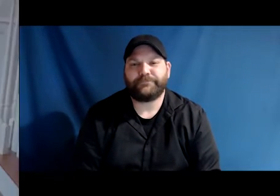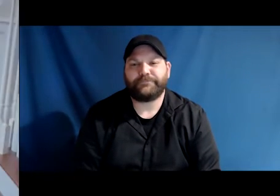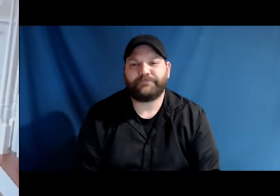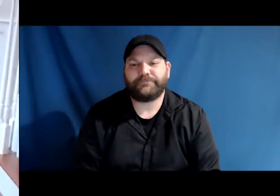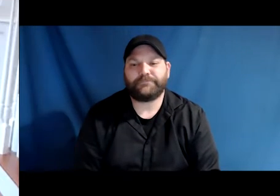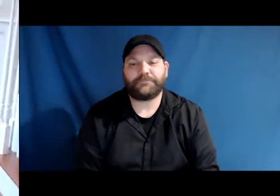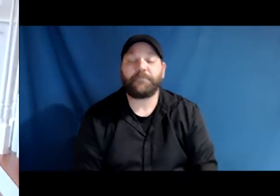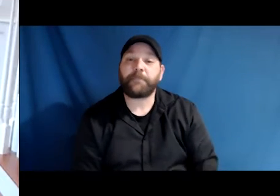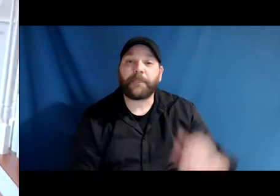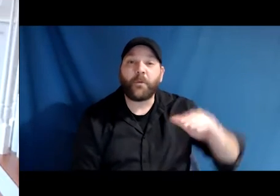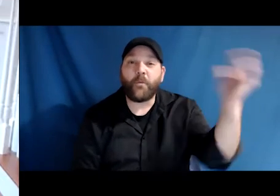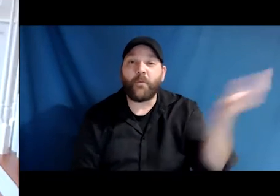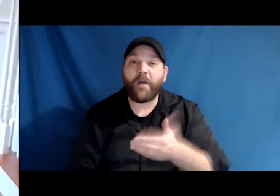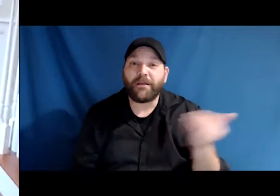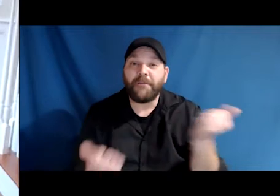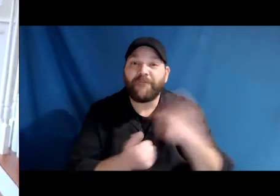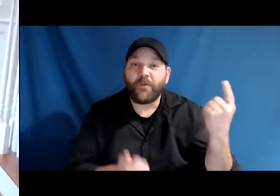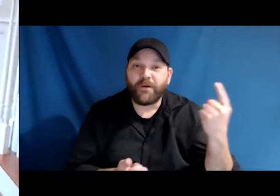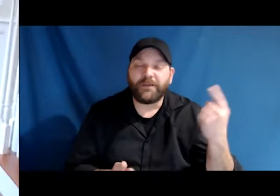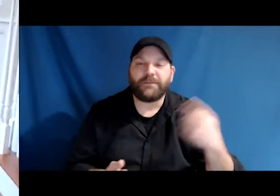Welcome everyone. My name is Barbara Chernow,